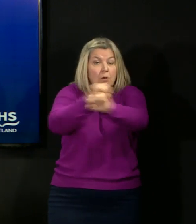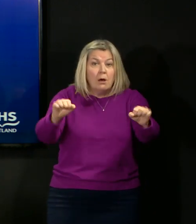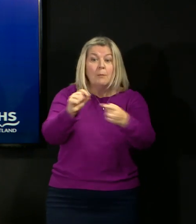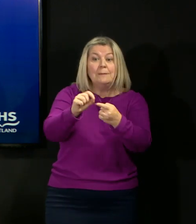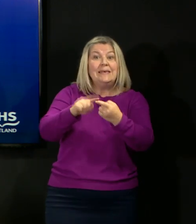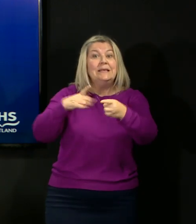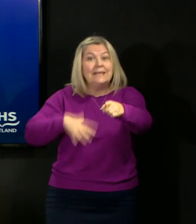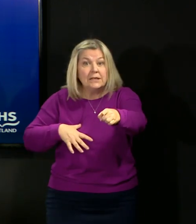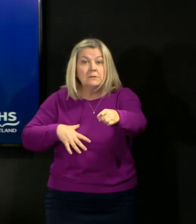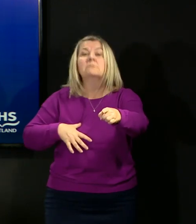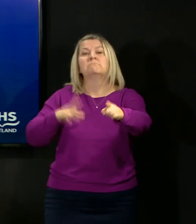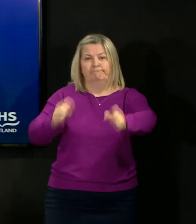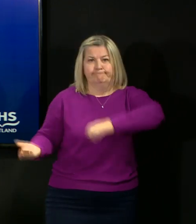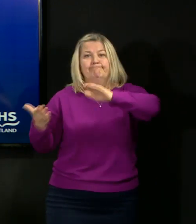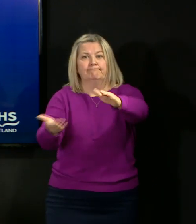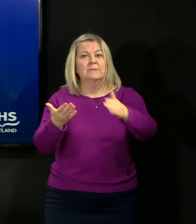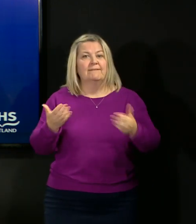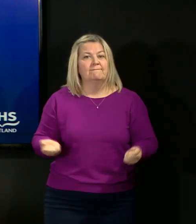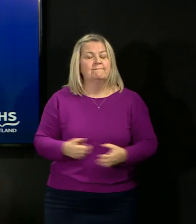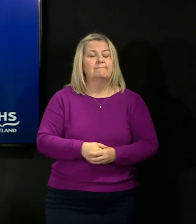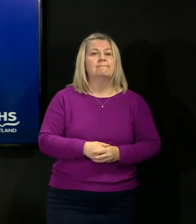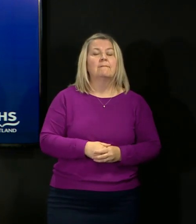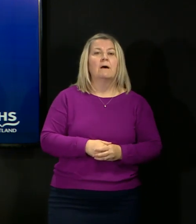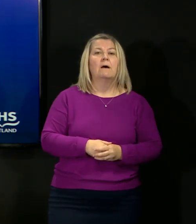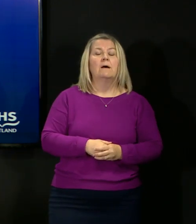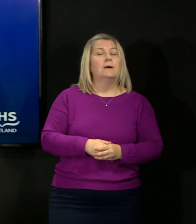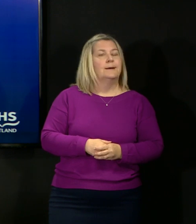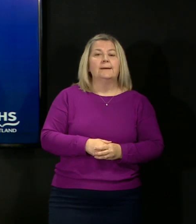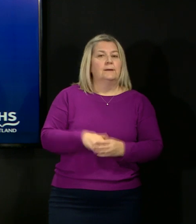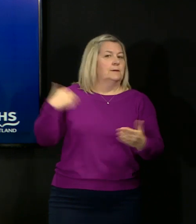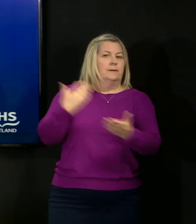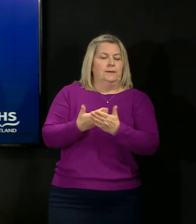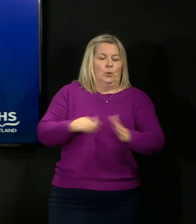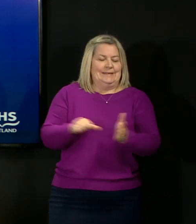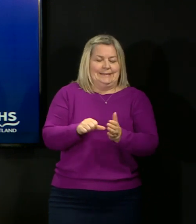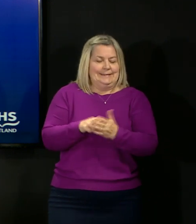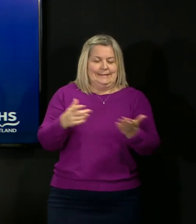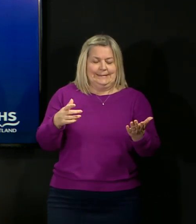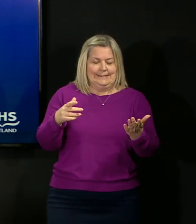you when you need it. This hasn't always been easy, or perfect, but we are